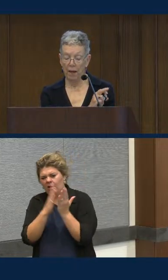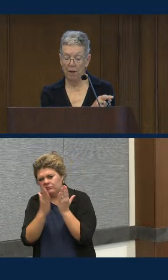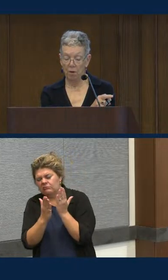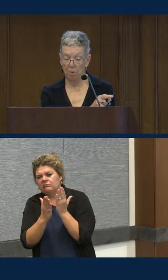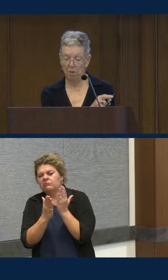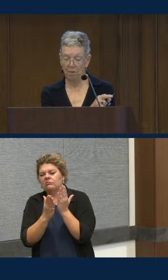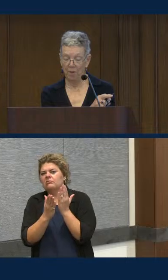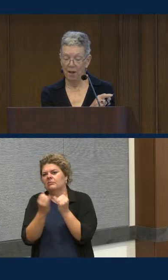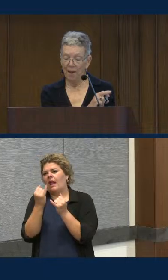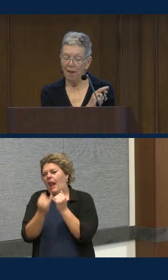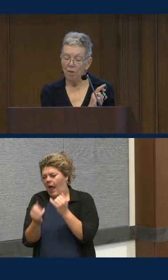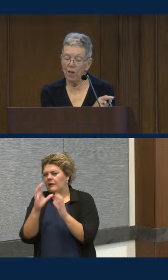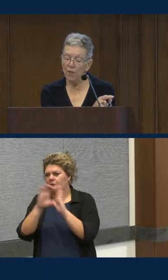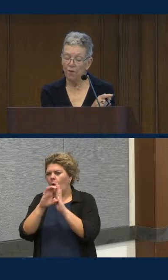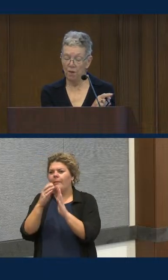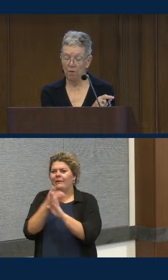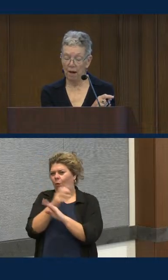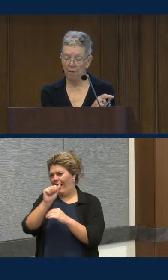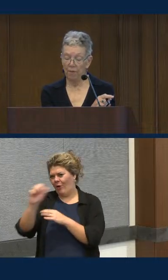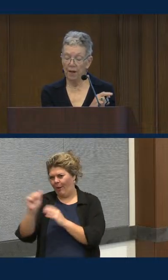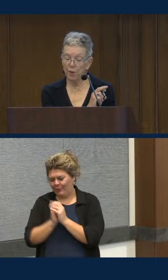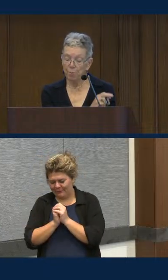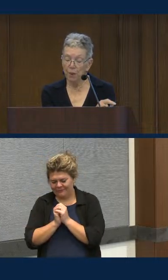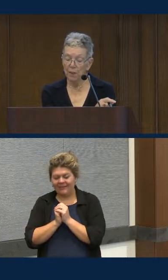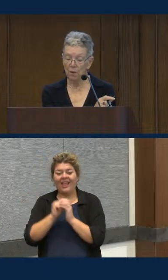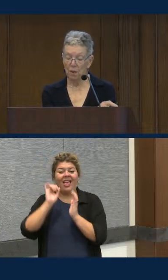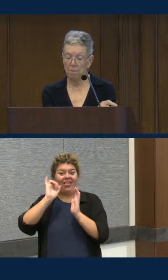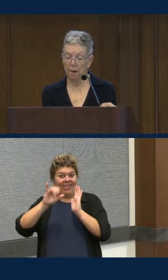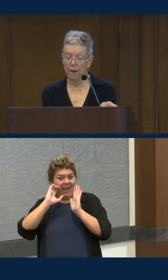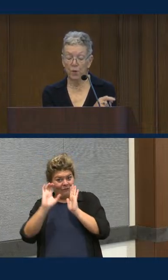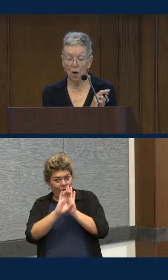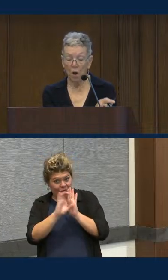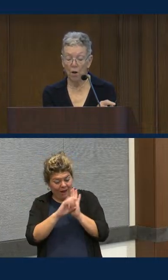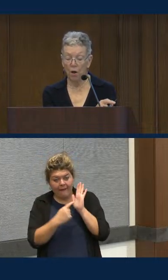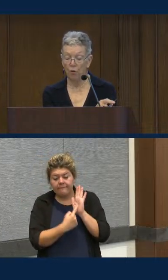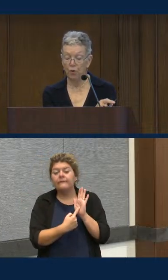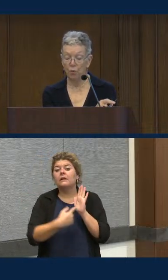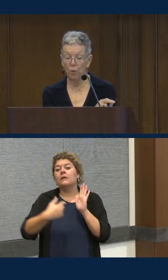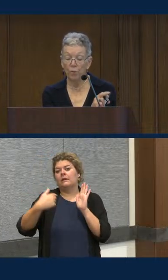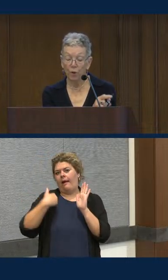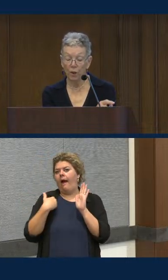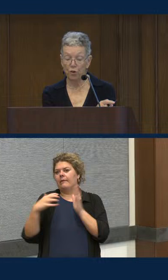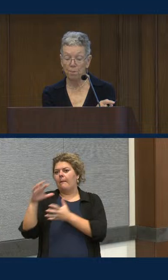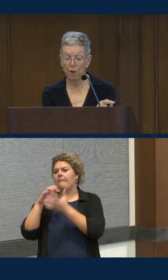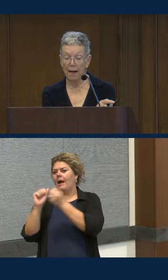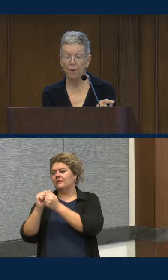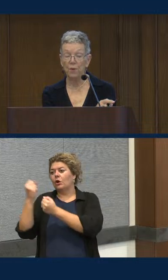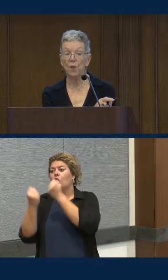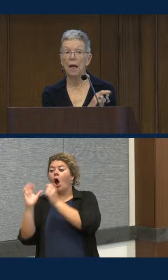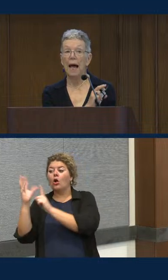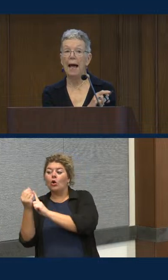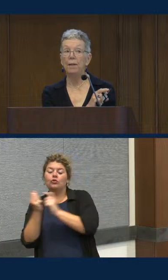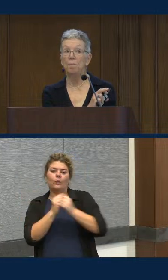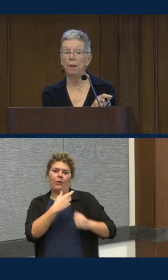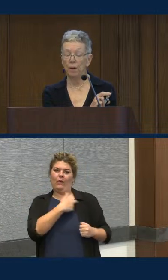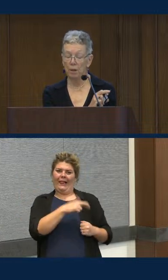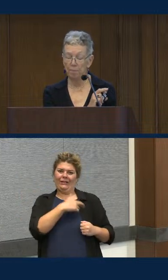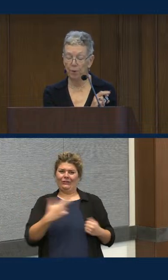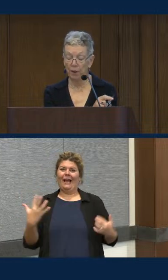This photograph explicitly combines car culture with religious practice and American